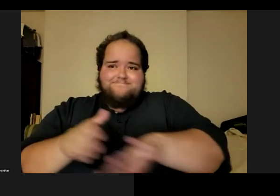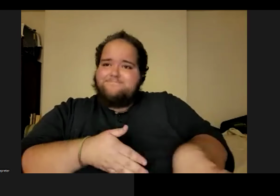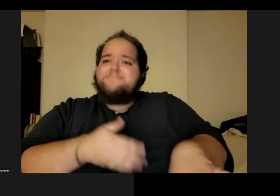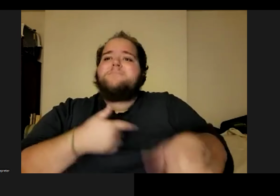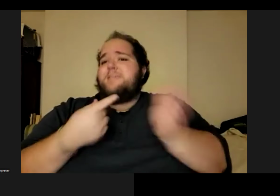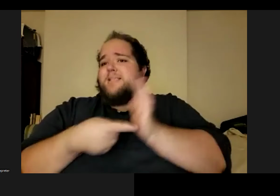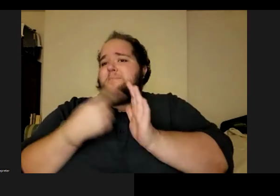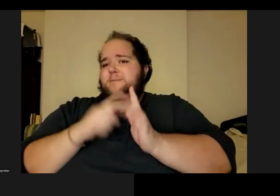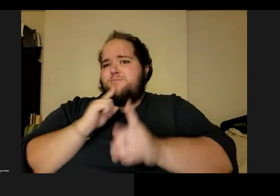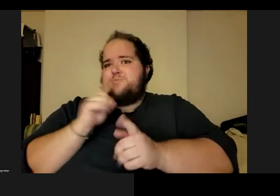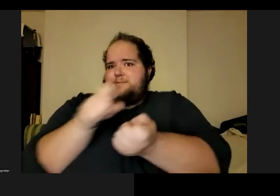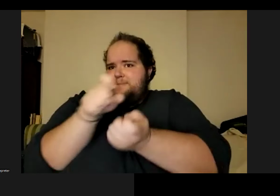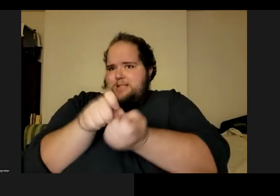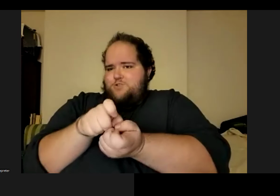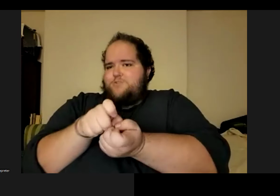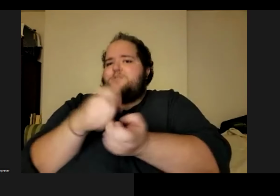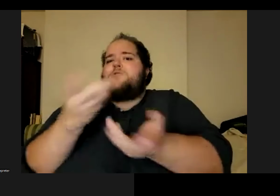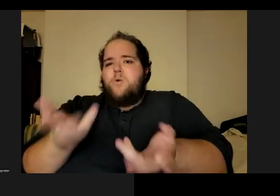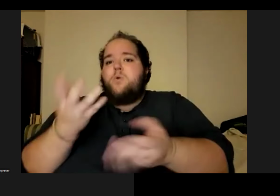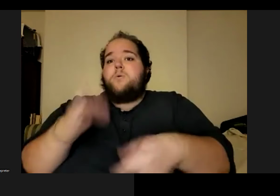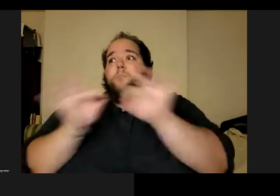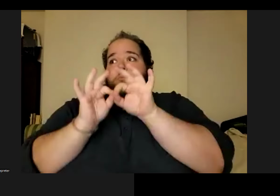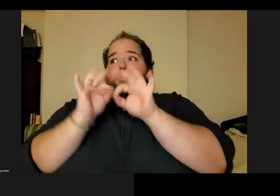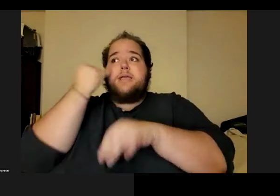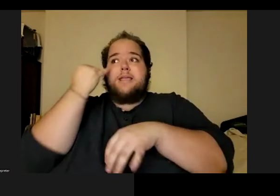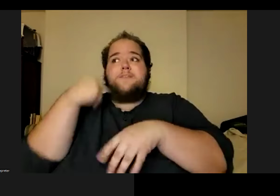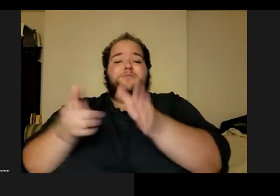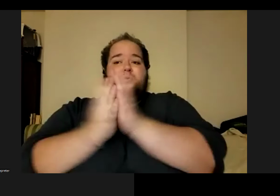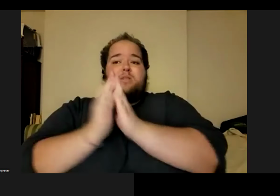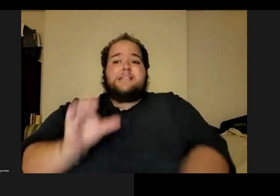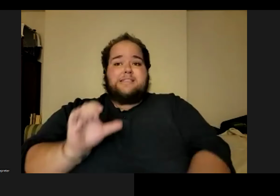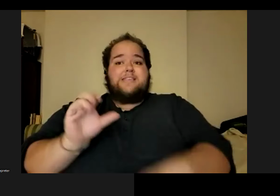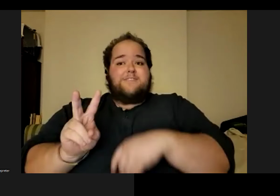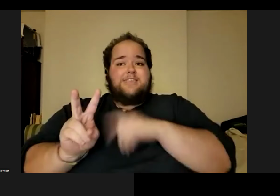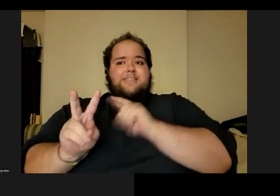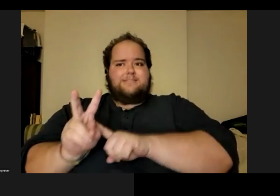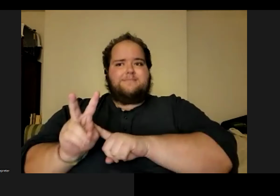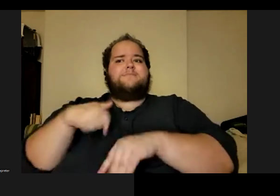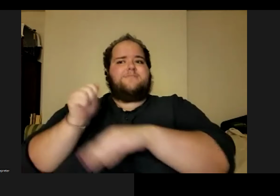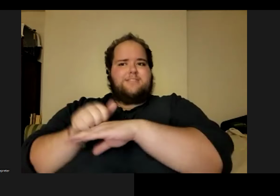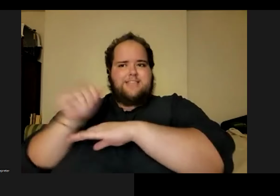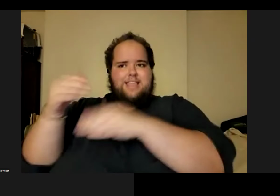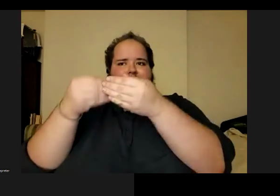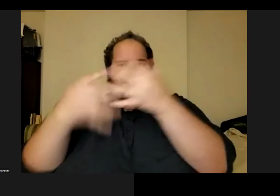So it's important to make sure that when someone asks for a CV that they get that and not a resume.